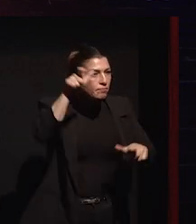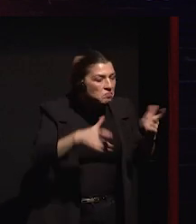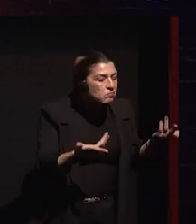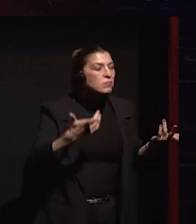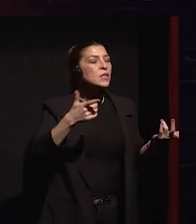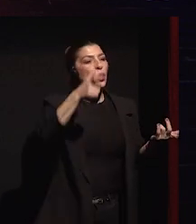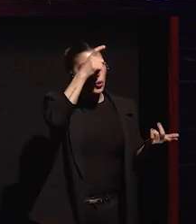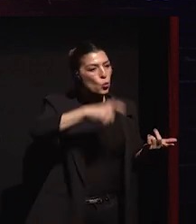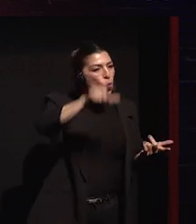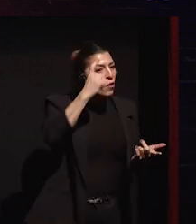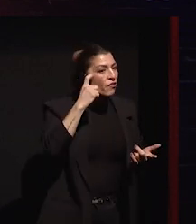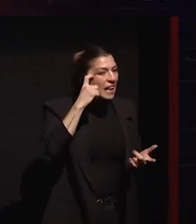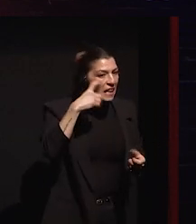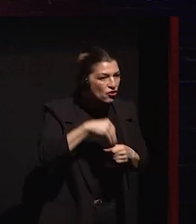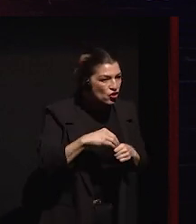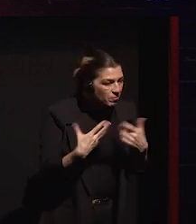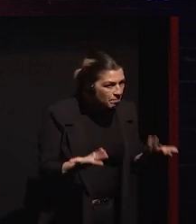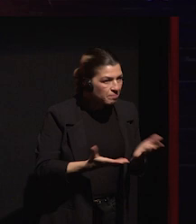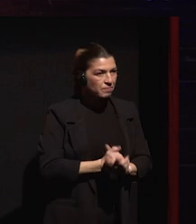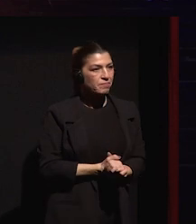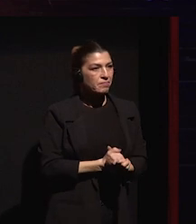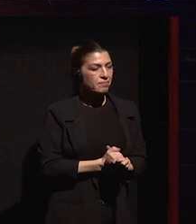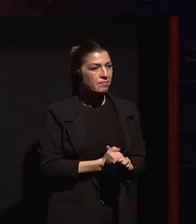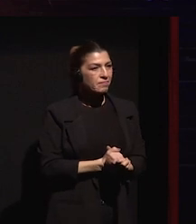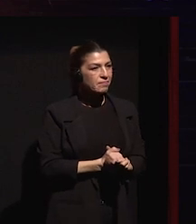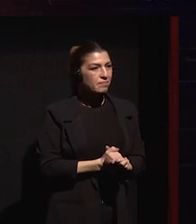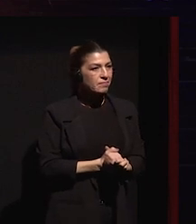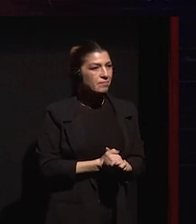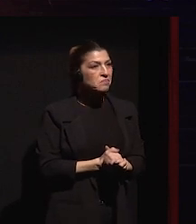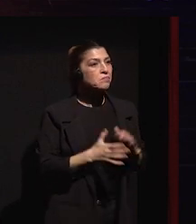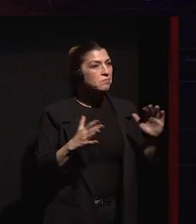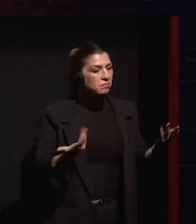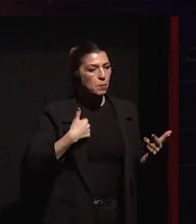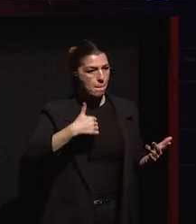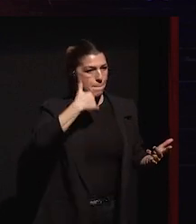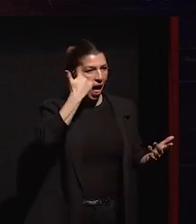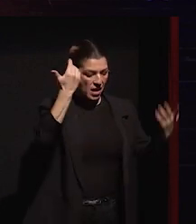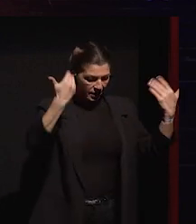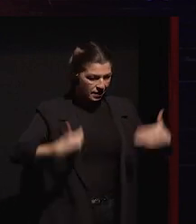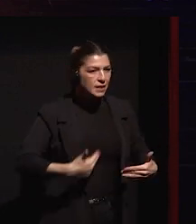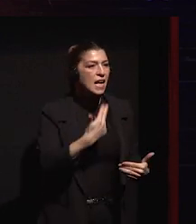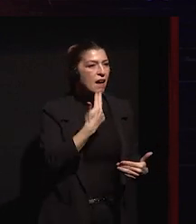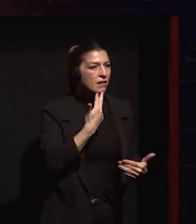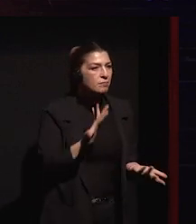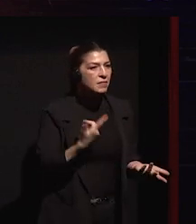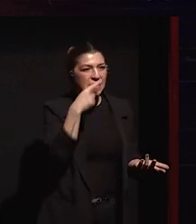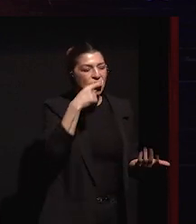And I stand obviously as a white woman, a white cis gendered woman from the north of England.